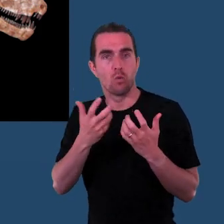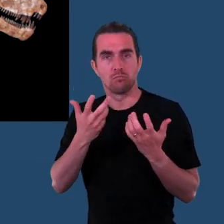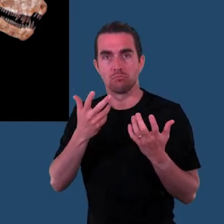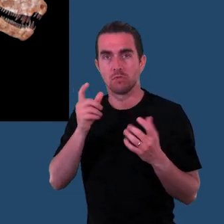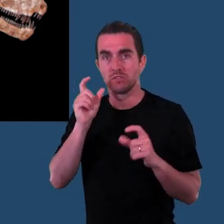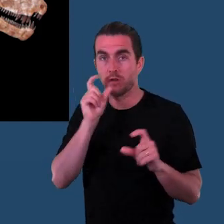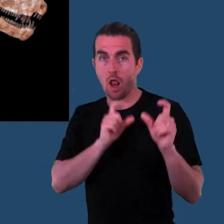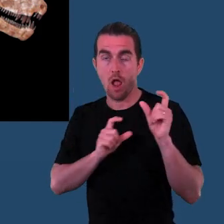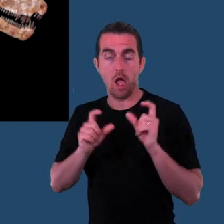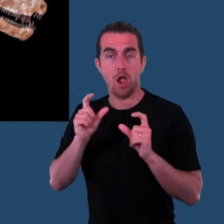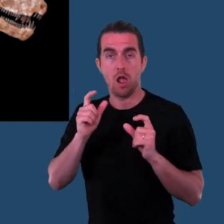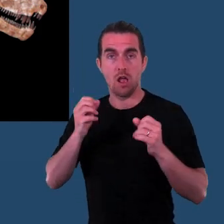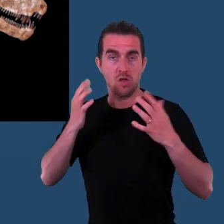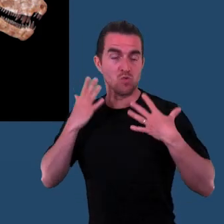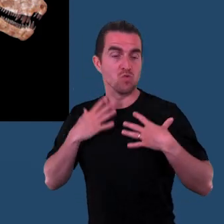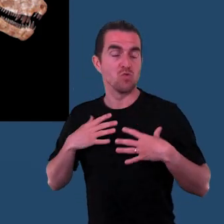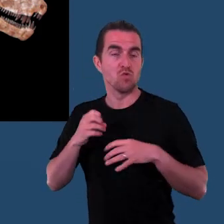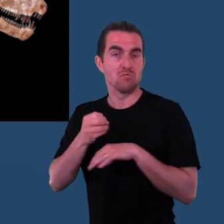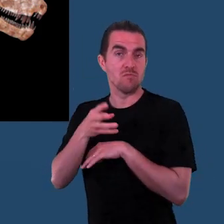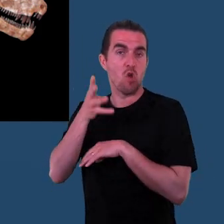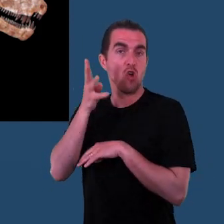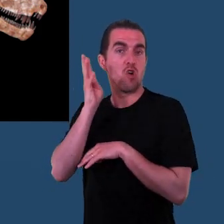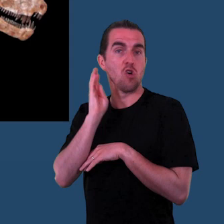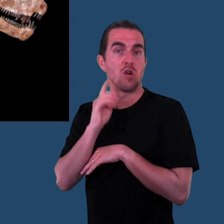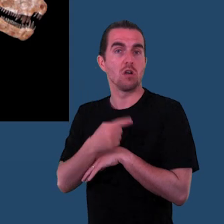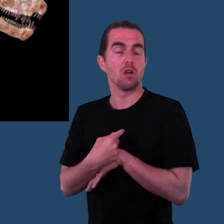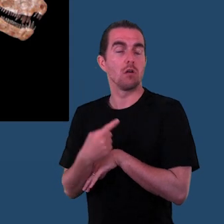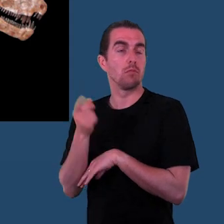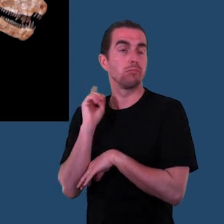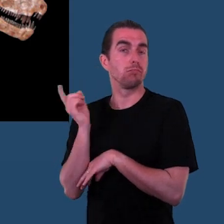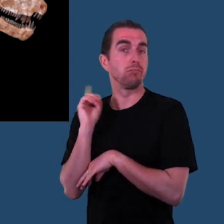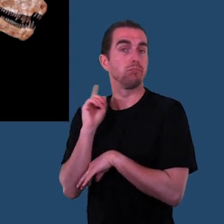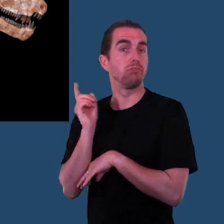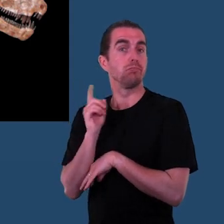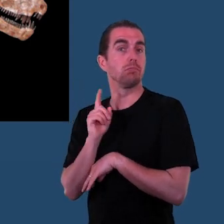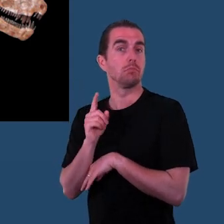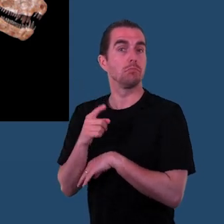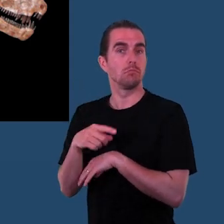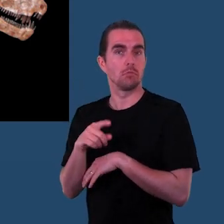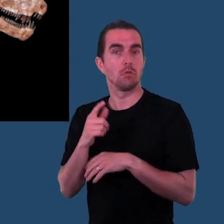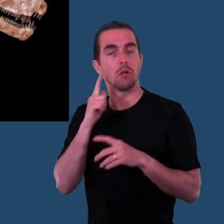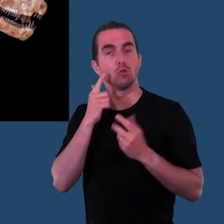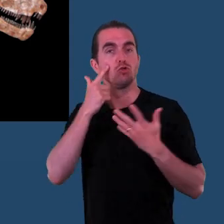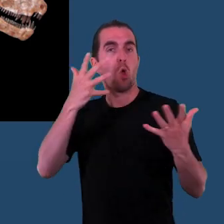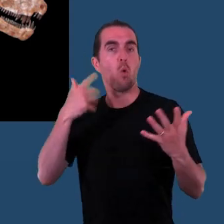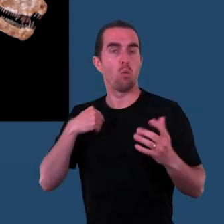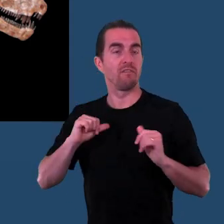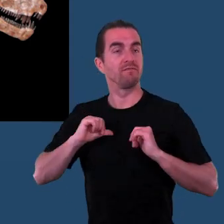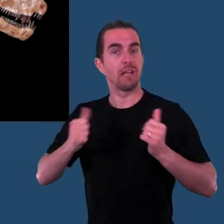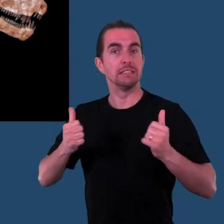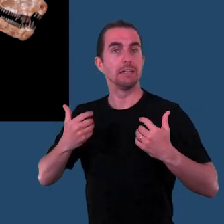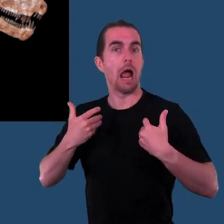even colorful sail, it sends a message to other potential mates that you're fit and healthy.